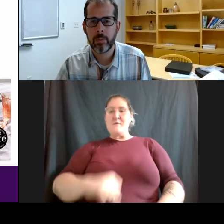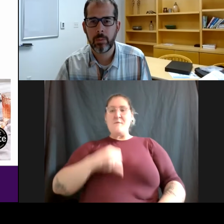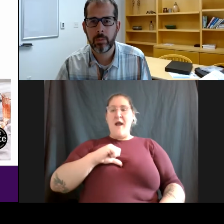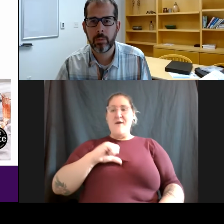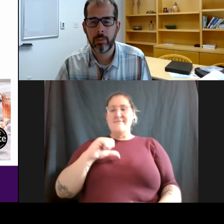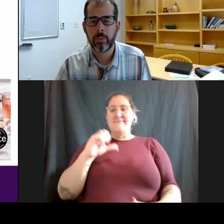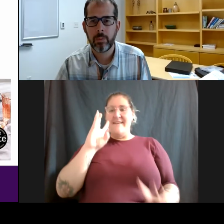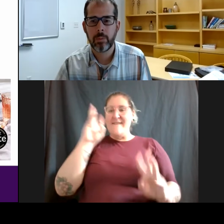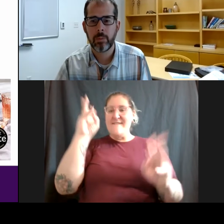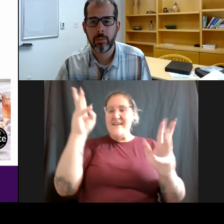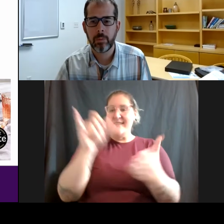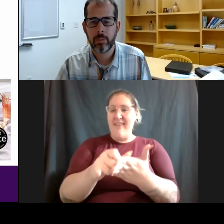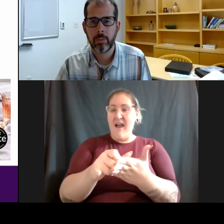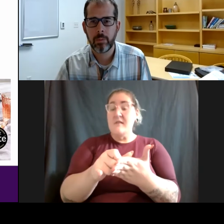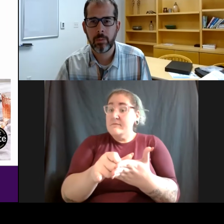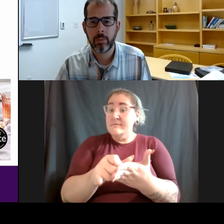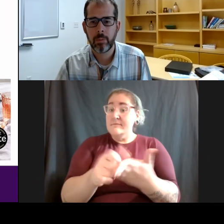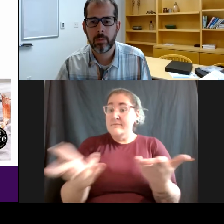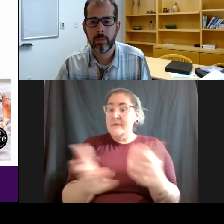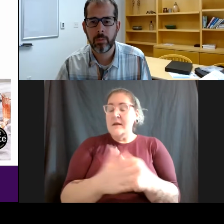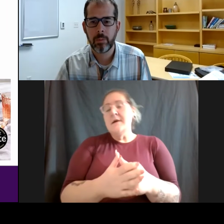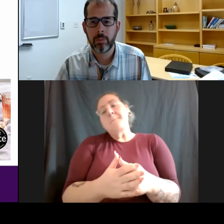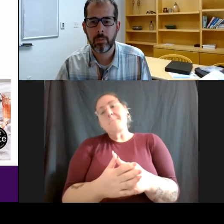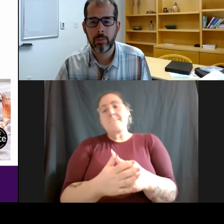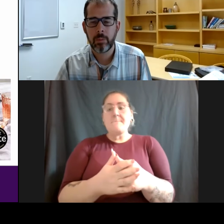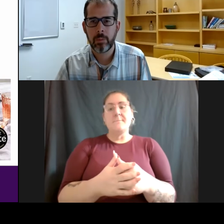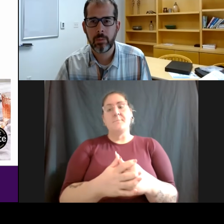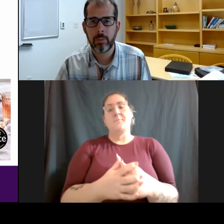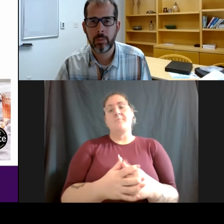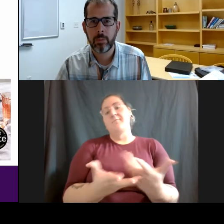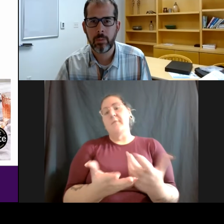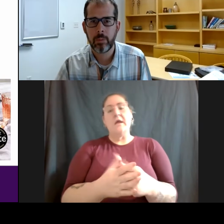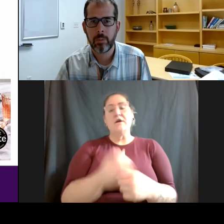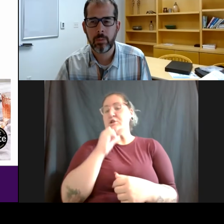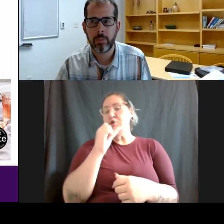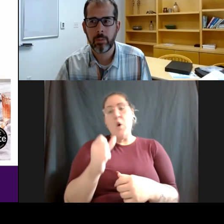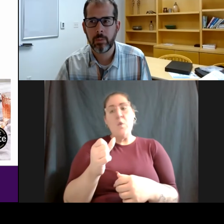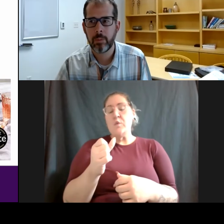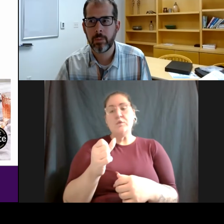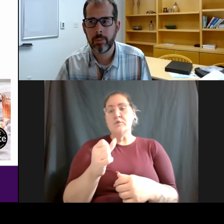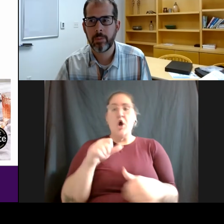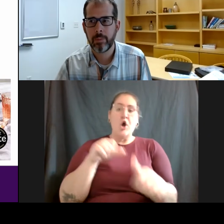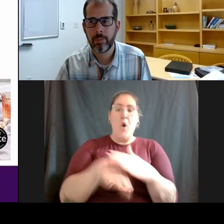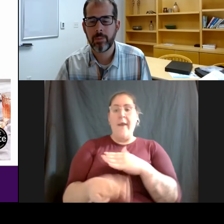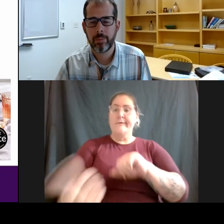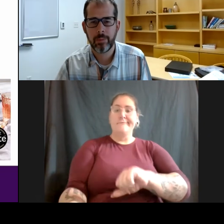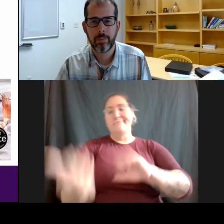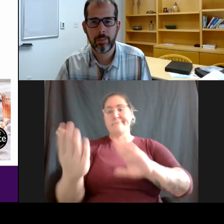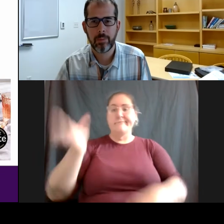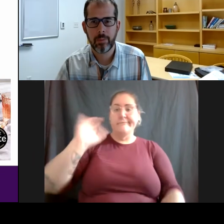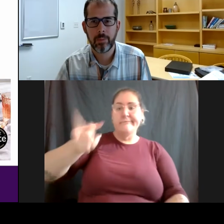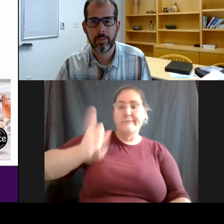as well. But don't go in and push too hard, just be very gentle with the designers,